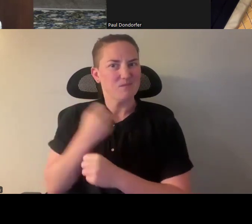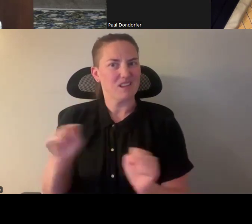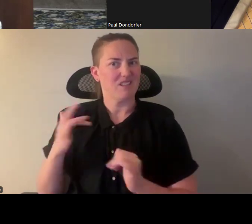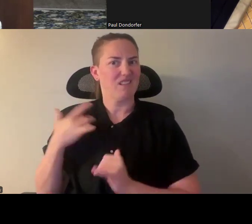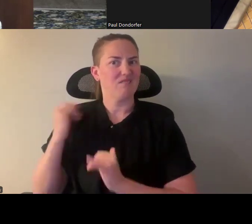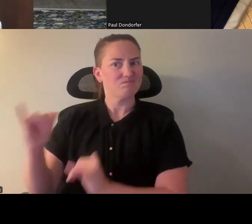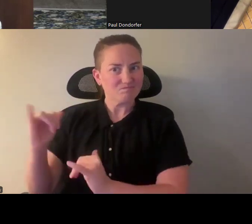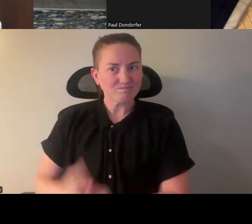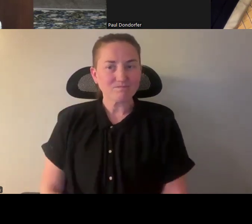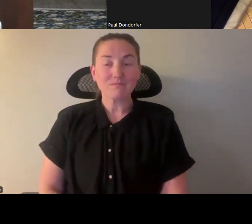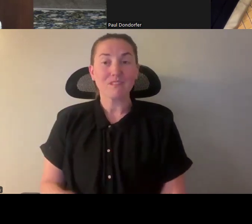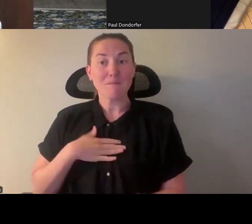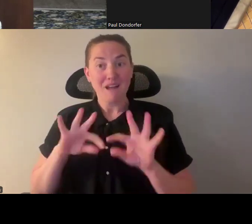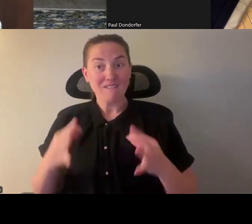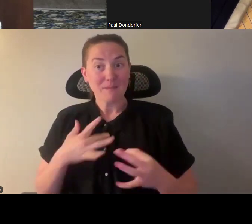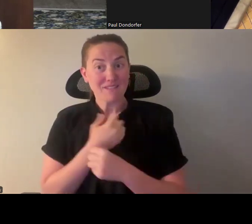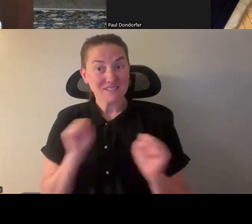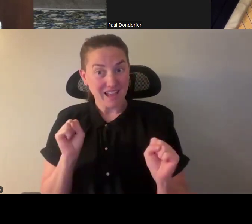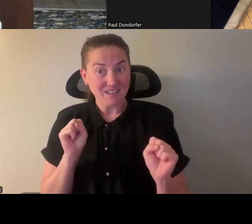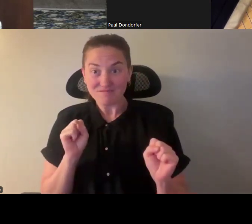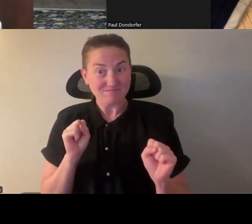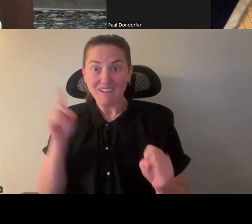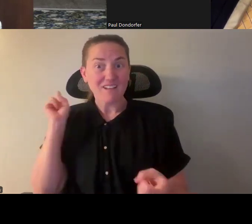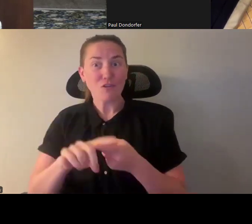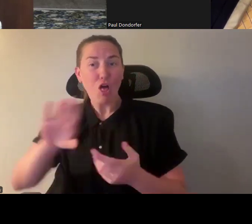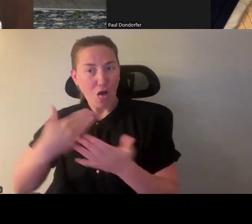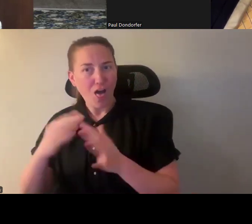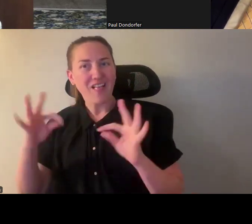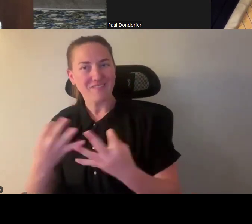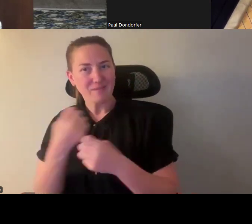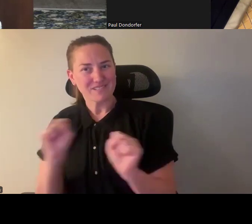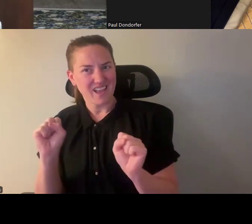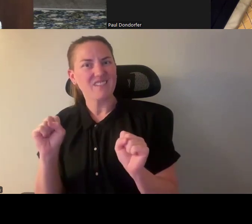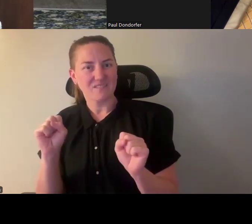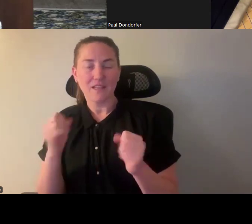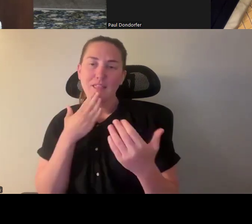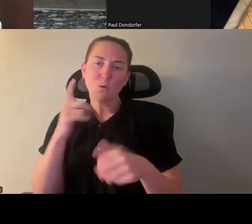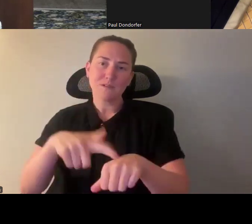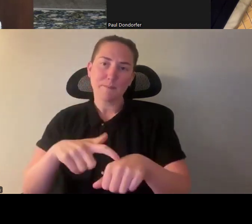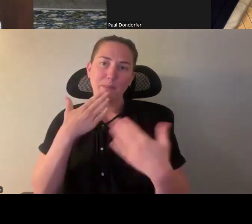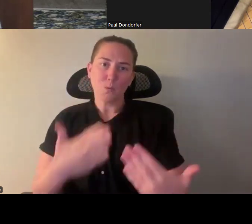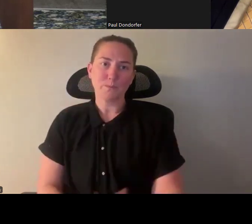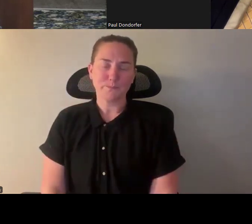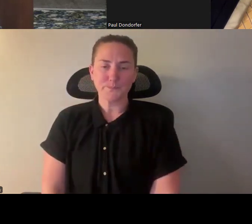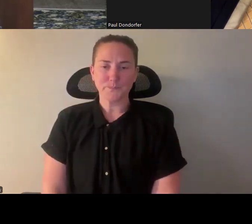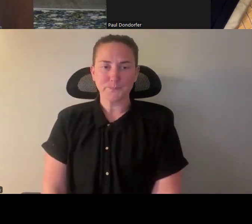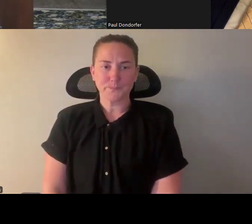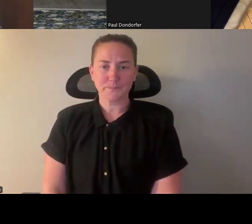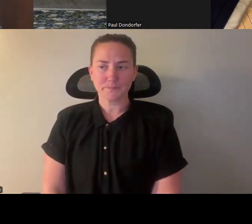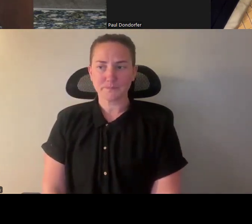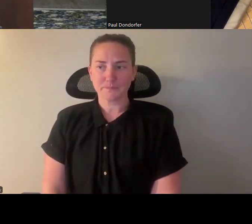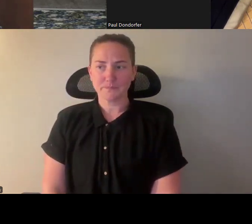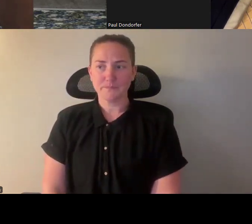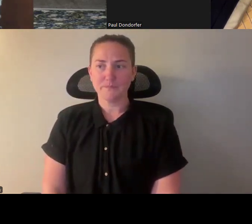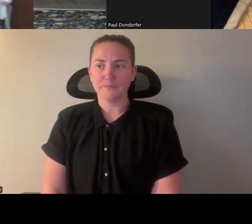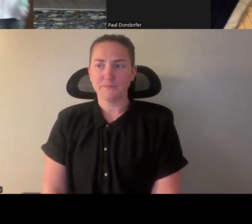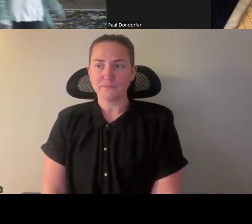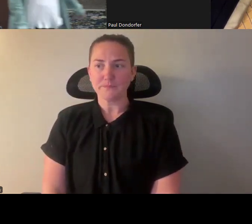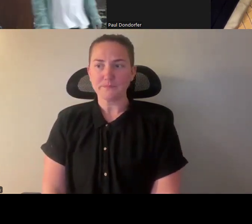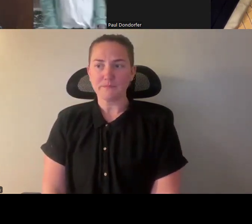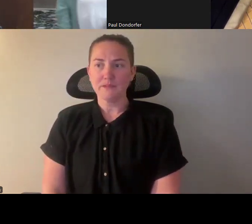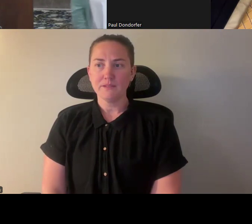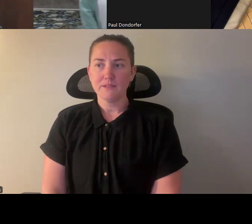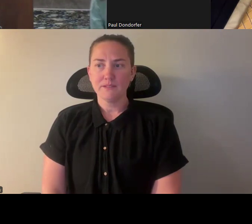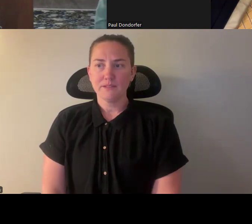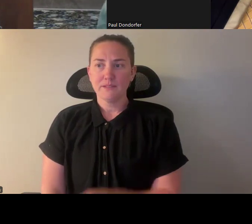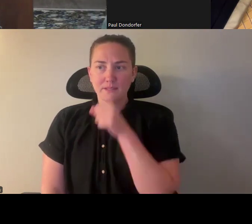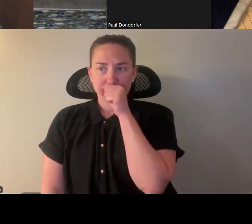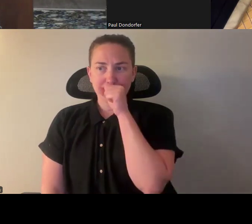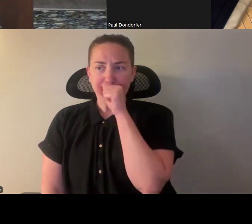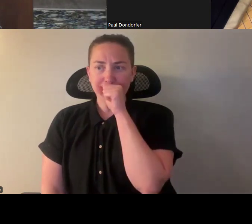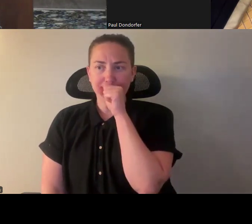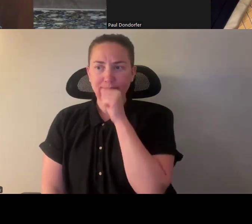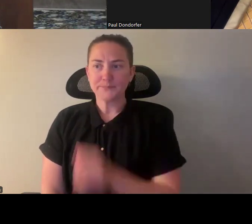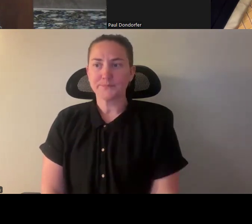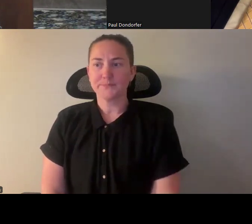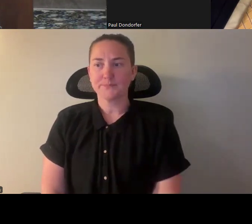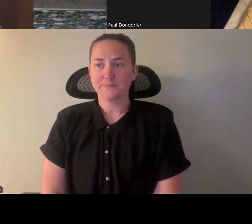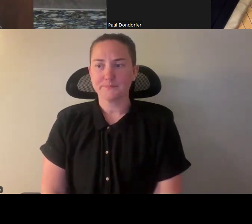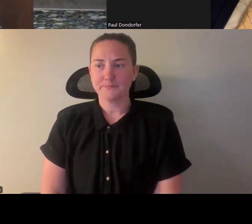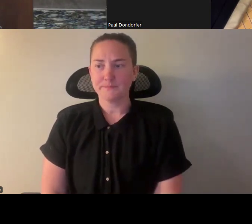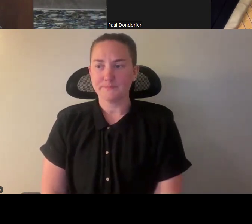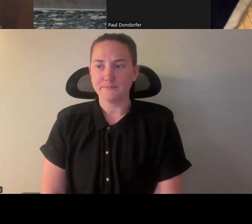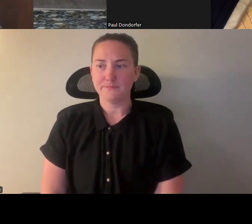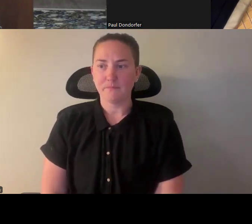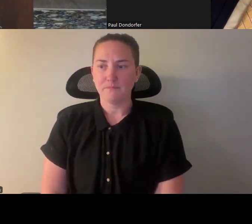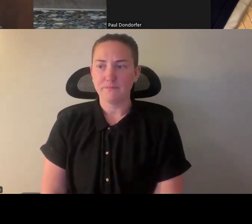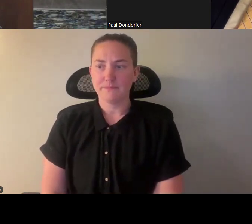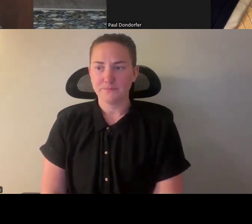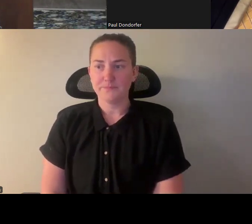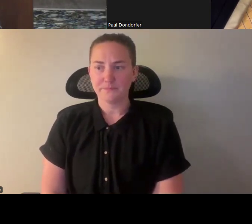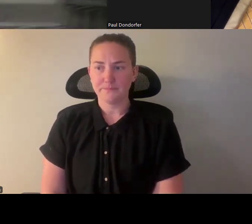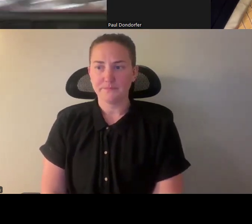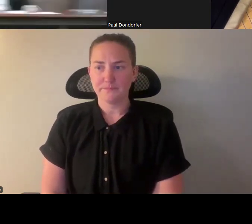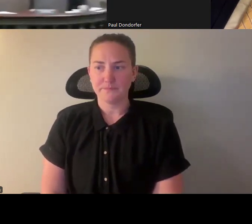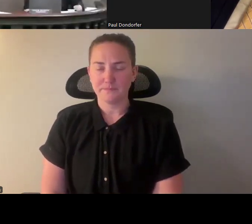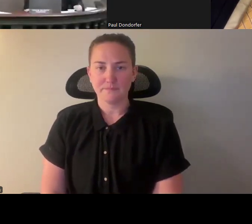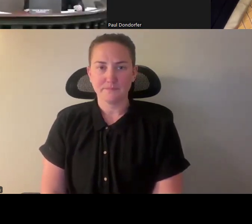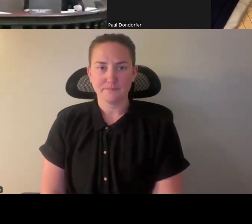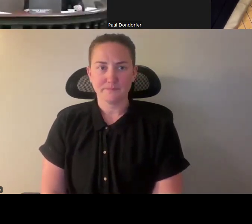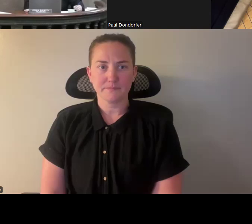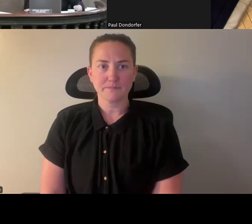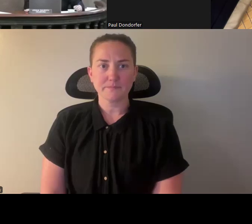My family is not safe until all families are safe Thank you for your time